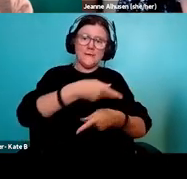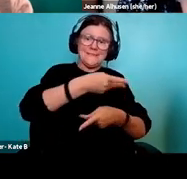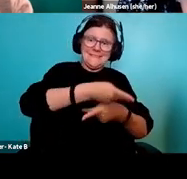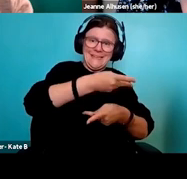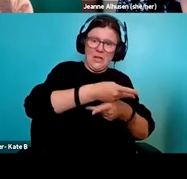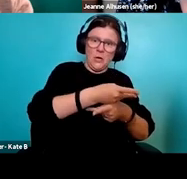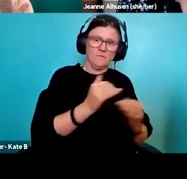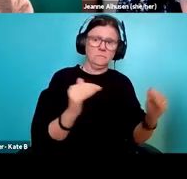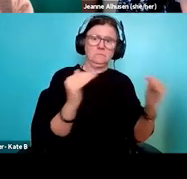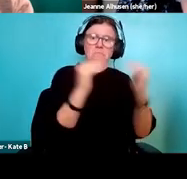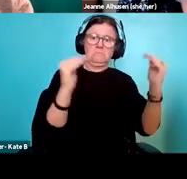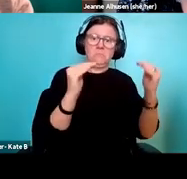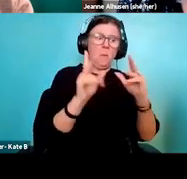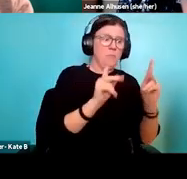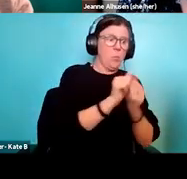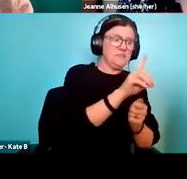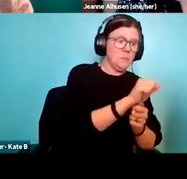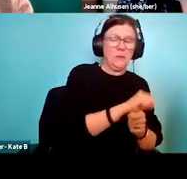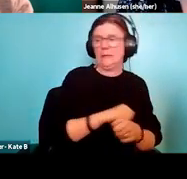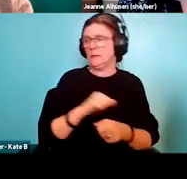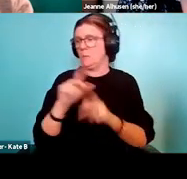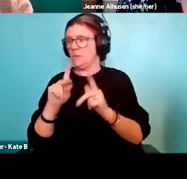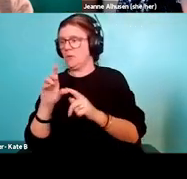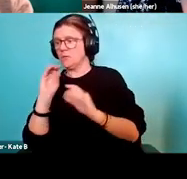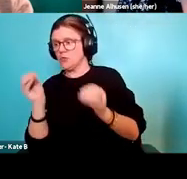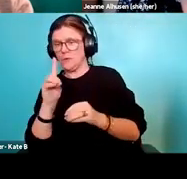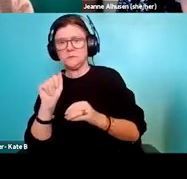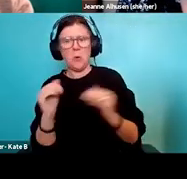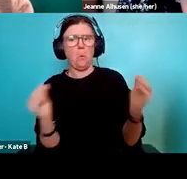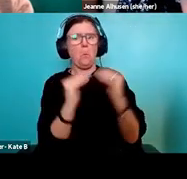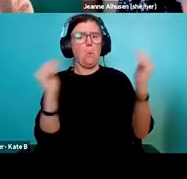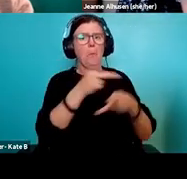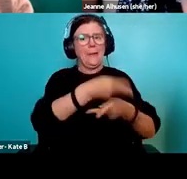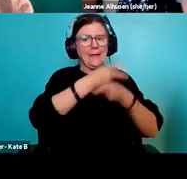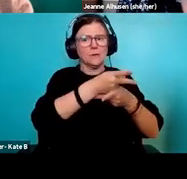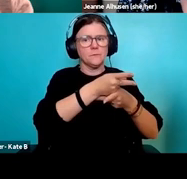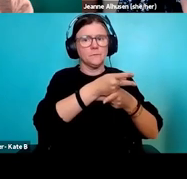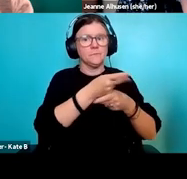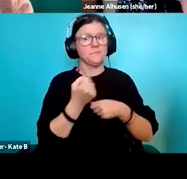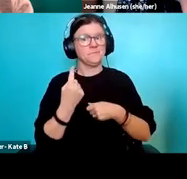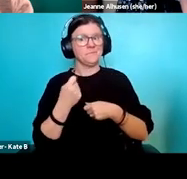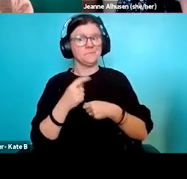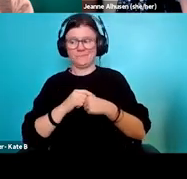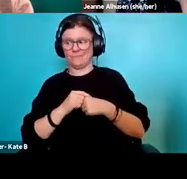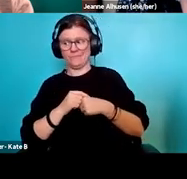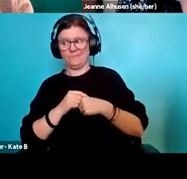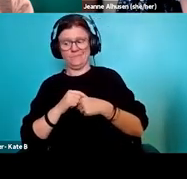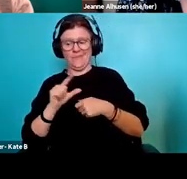of care to patients with disability. And nearly 20% strongly agreed that the healthcare system